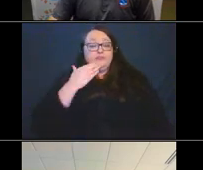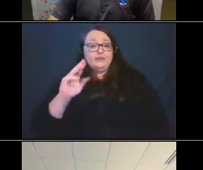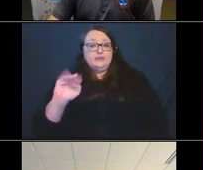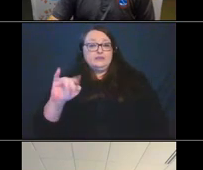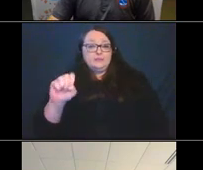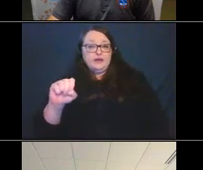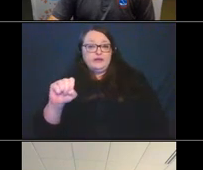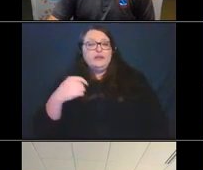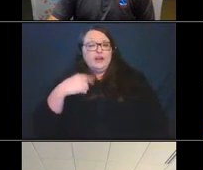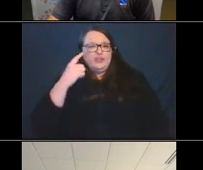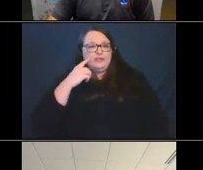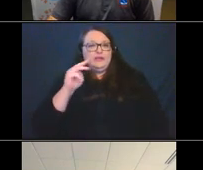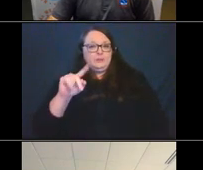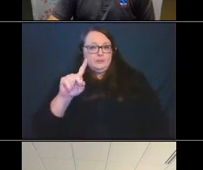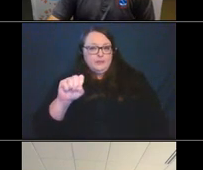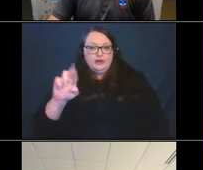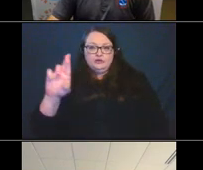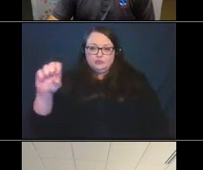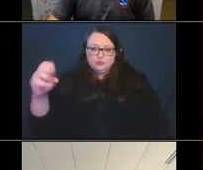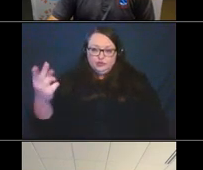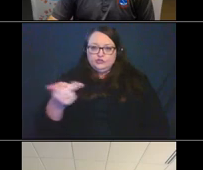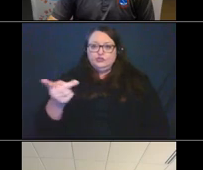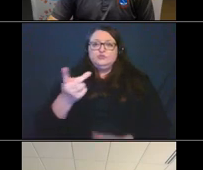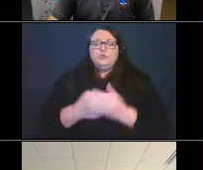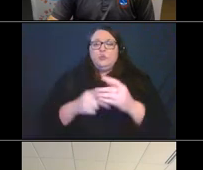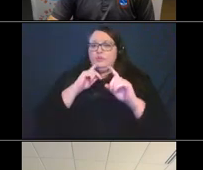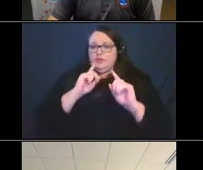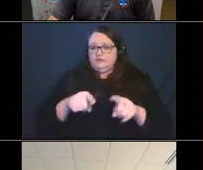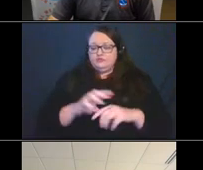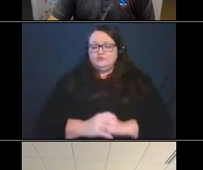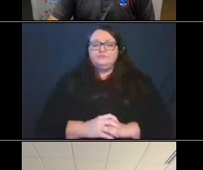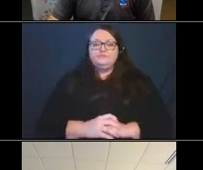for Mike and Rish both, it’s an interesting question. It says have you taken a closer